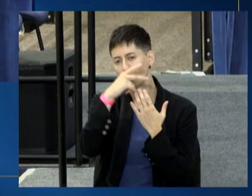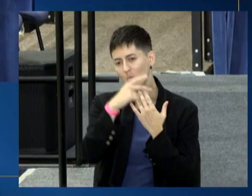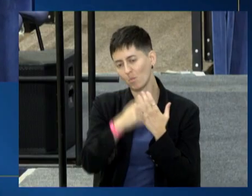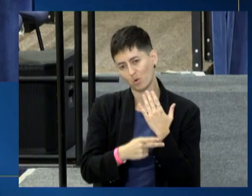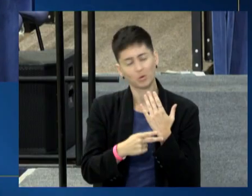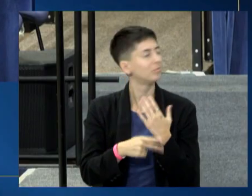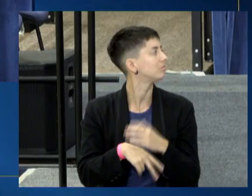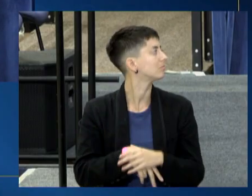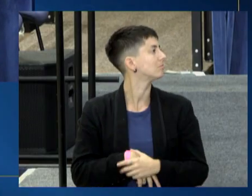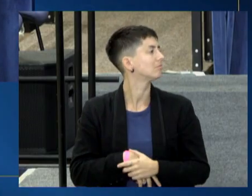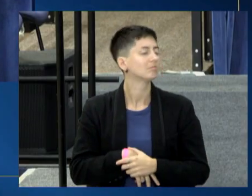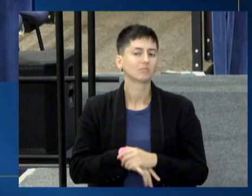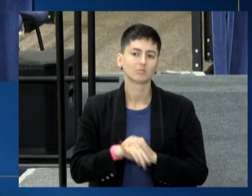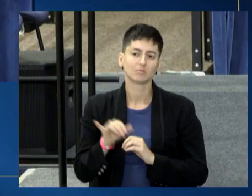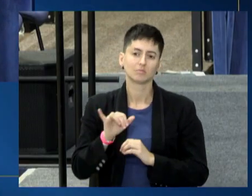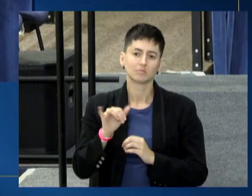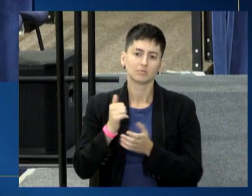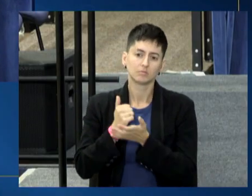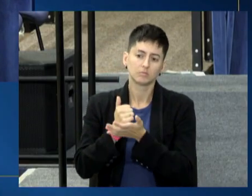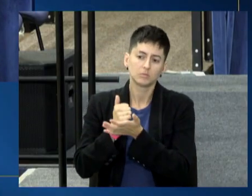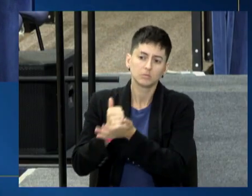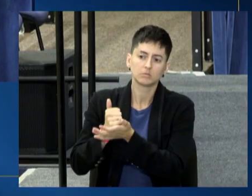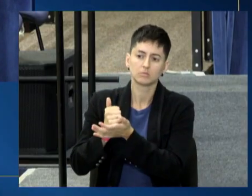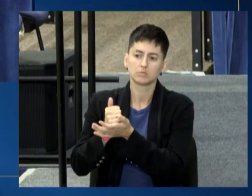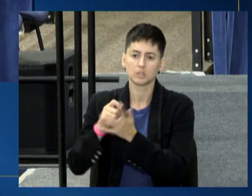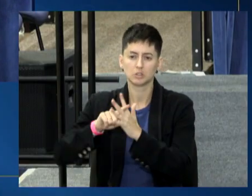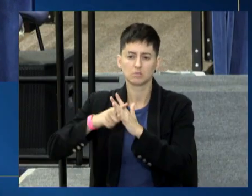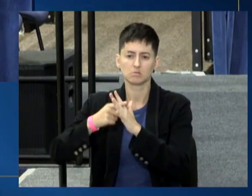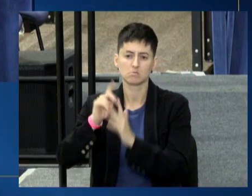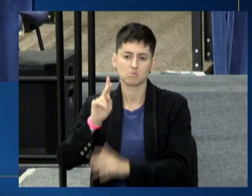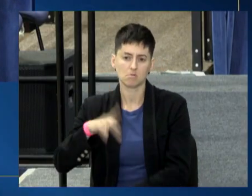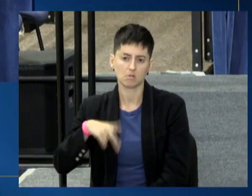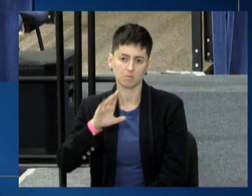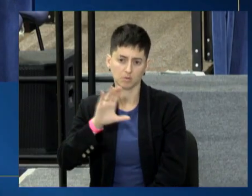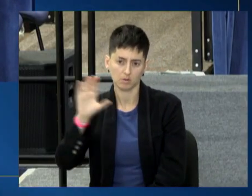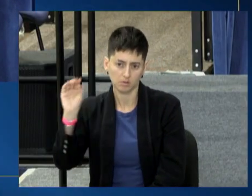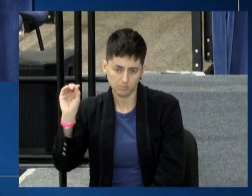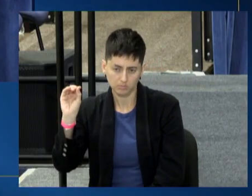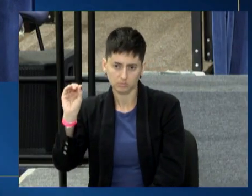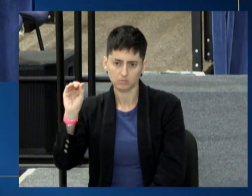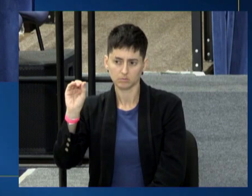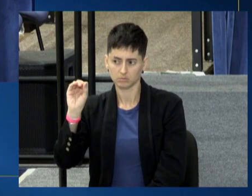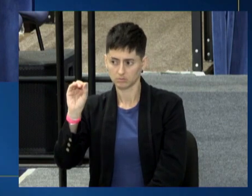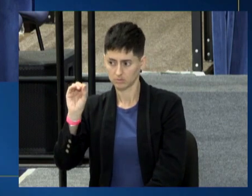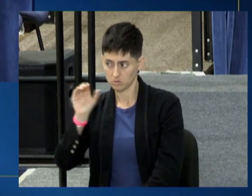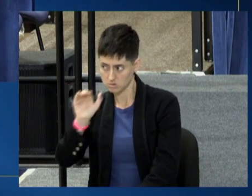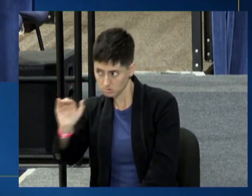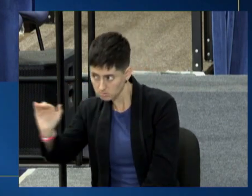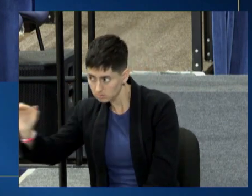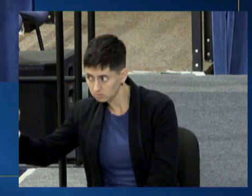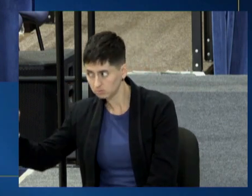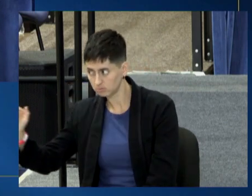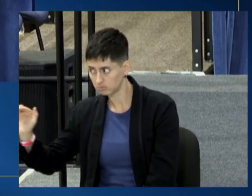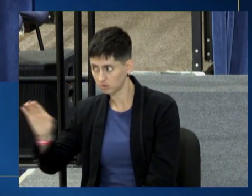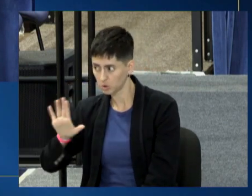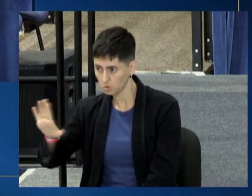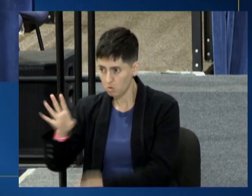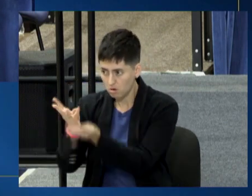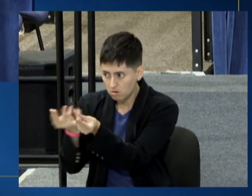in the space of digital and AI in particular, to bring their solutions to a committee that reviewed